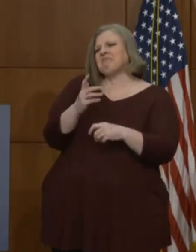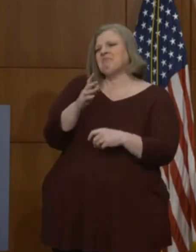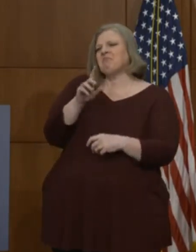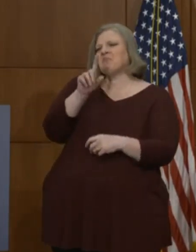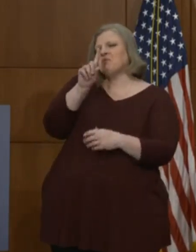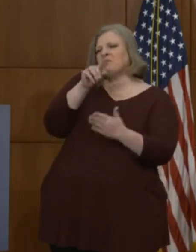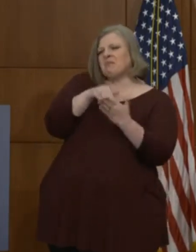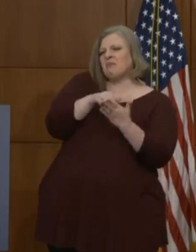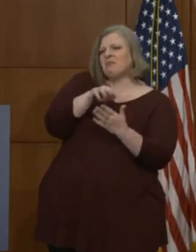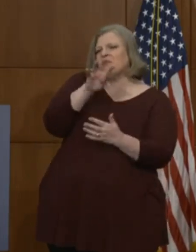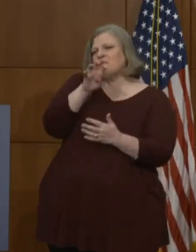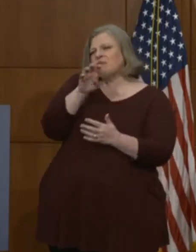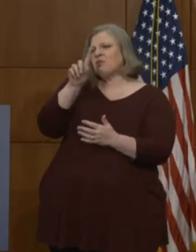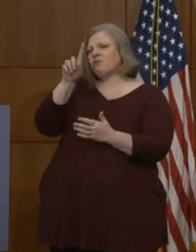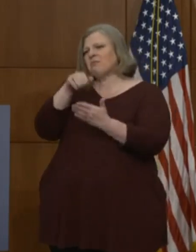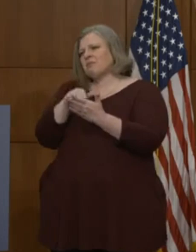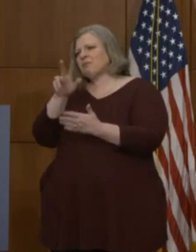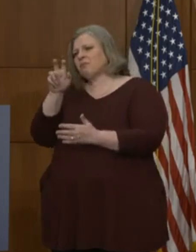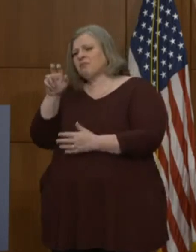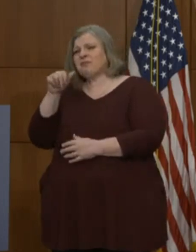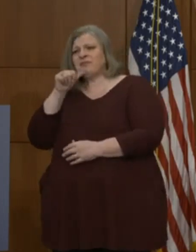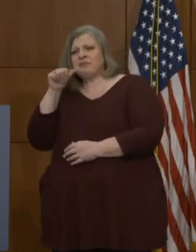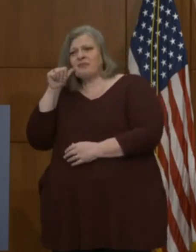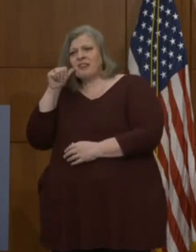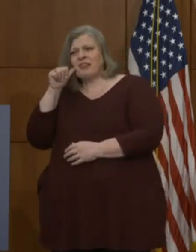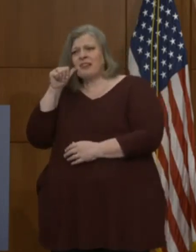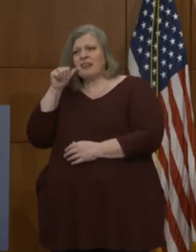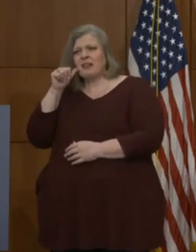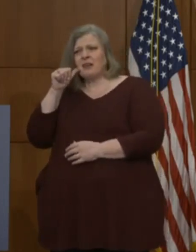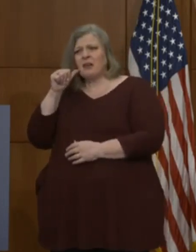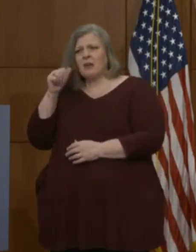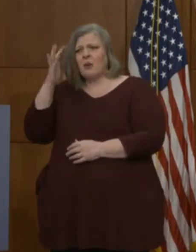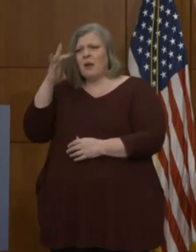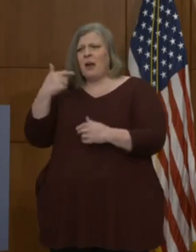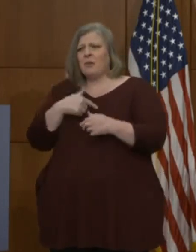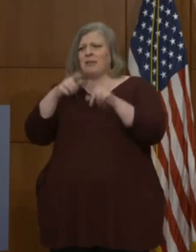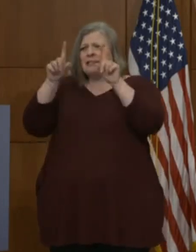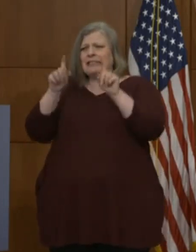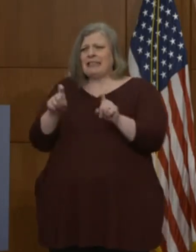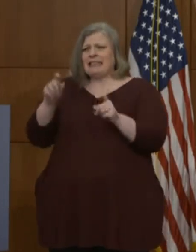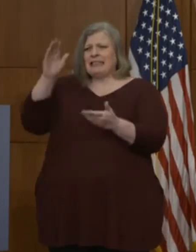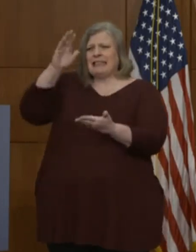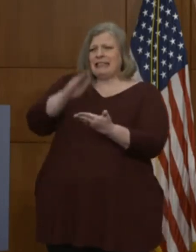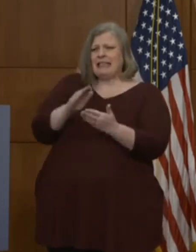THOUSAND. THREE HUNDRED OKAY. THIS WEEK WE TESTED TODAY FOR THIS WEEK WE TESTED TODAY FOR YEAH ONE THOUSAND THREE HUNDRED